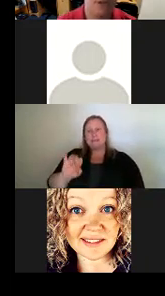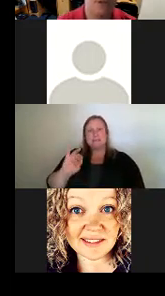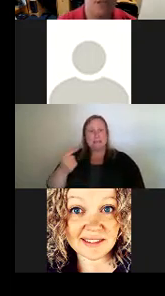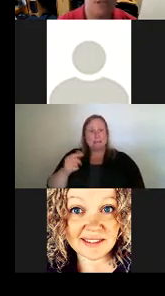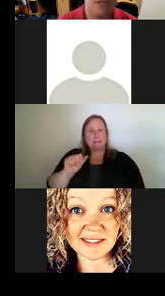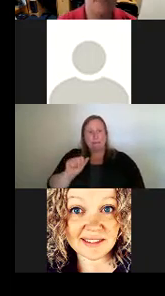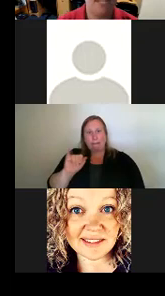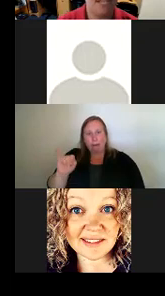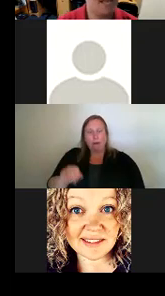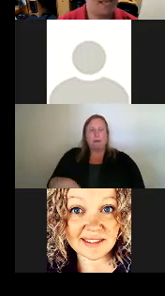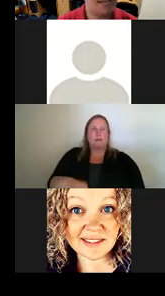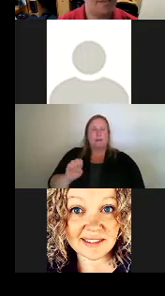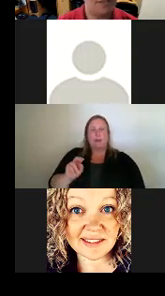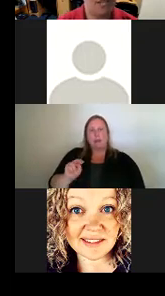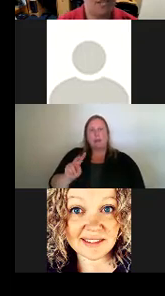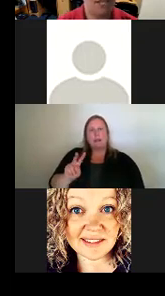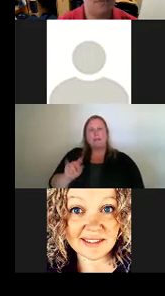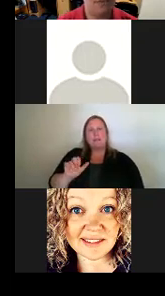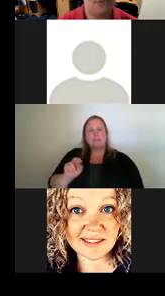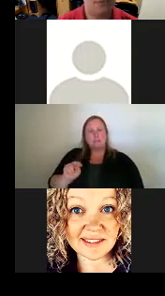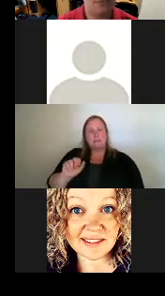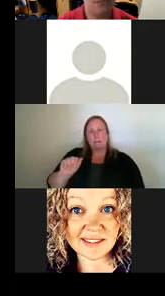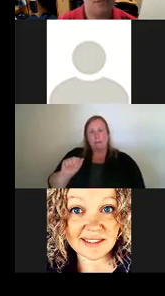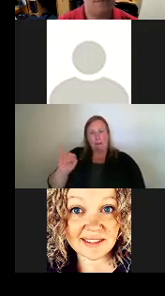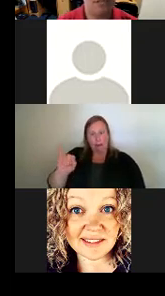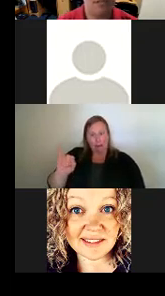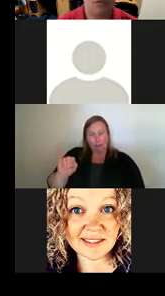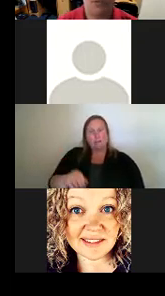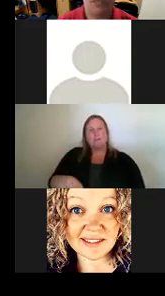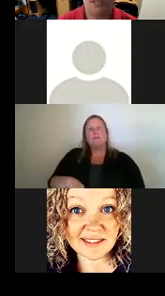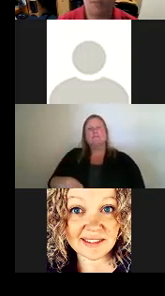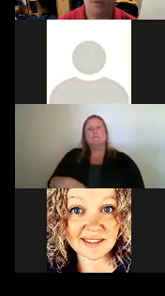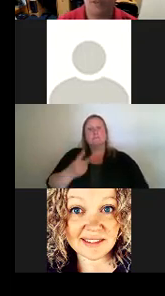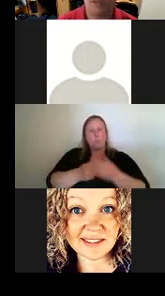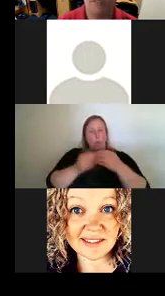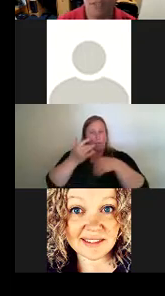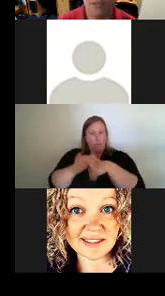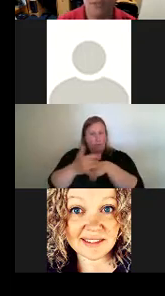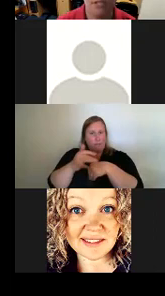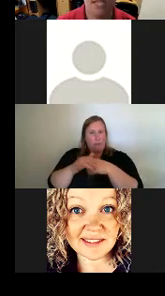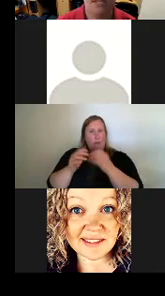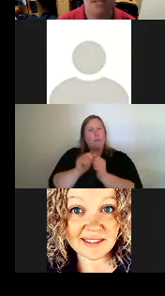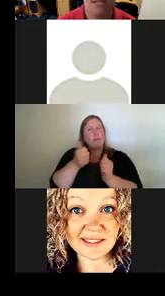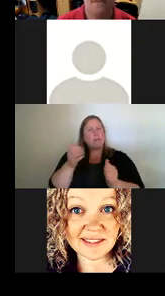SEEING AI AND ENVISION AI ARE AVAILABLE WITH A NUMBER OTHER FEATURES.